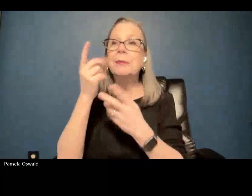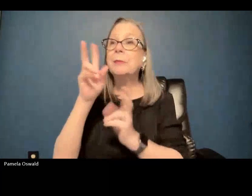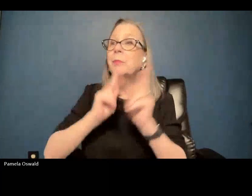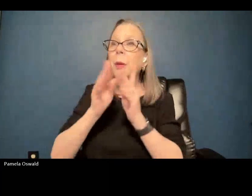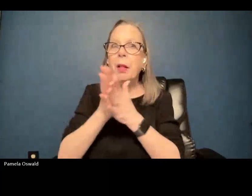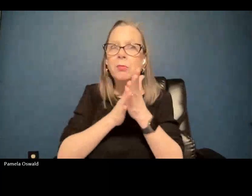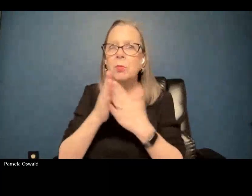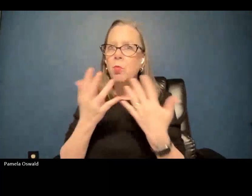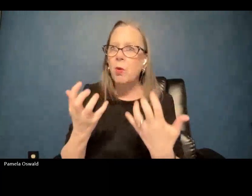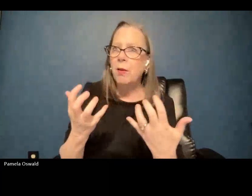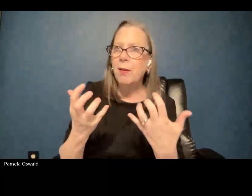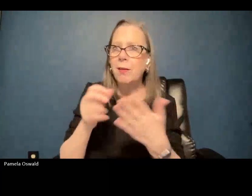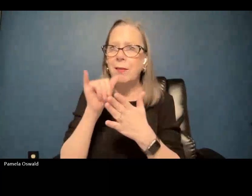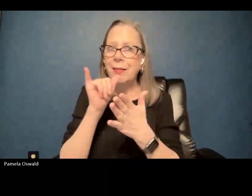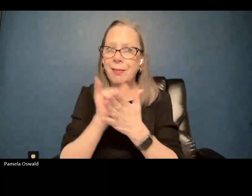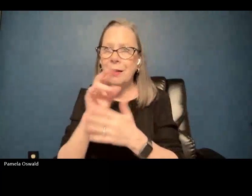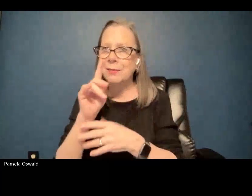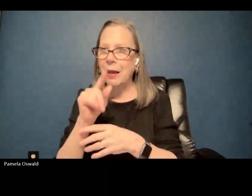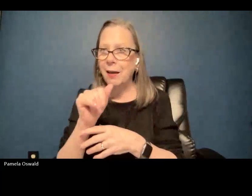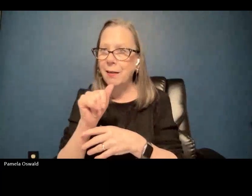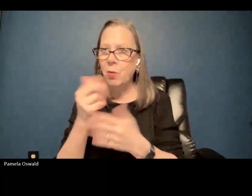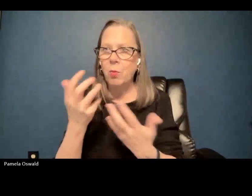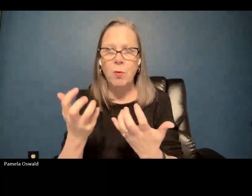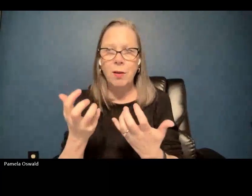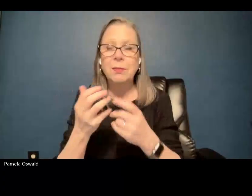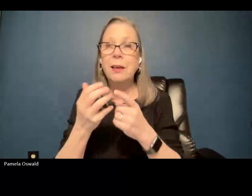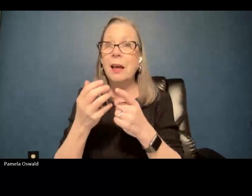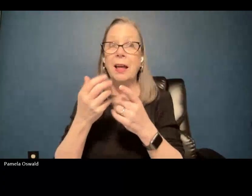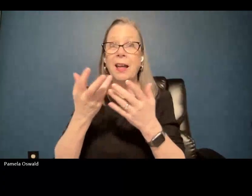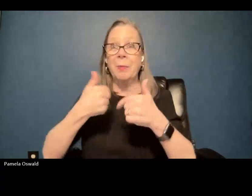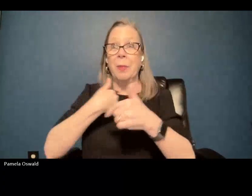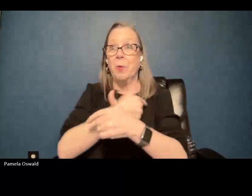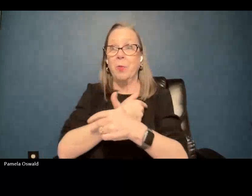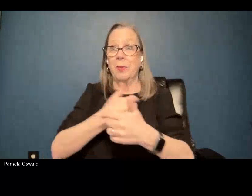and we don't have the appropriate data systems to be able to capture everything